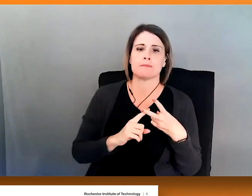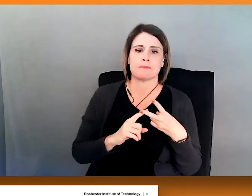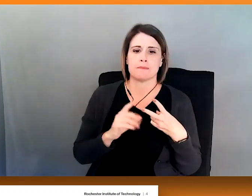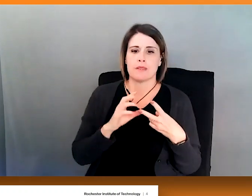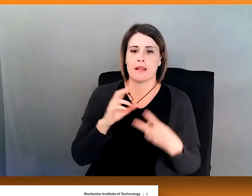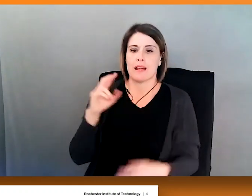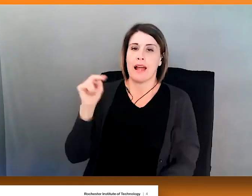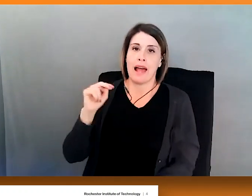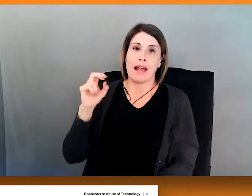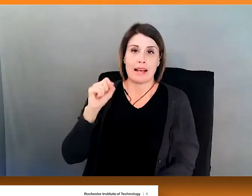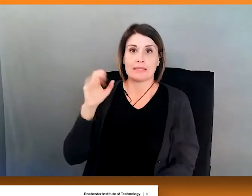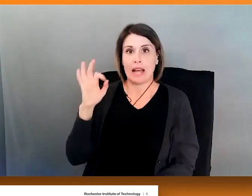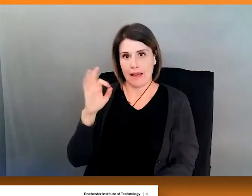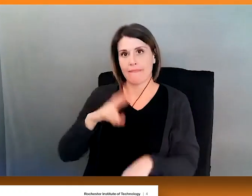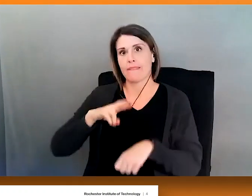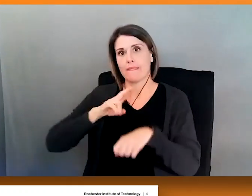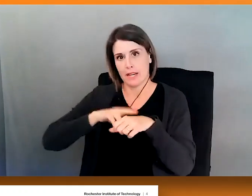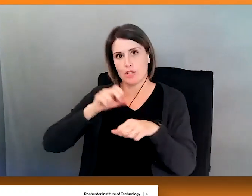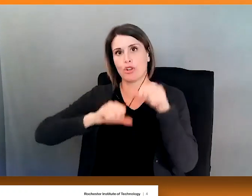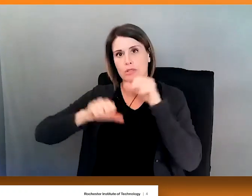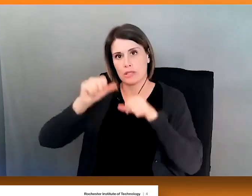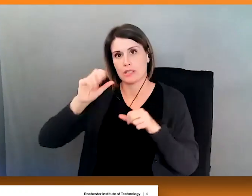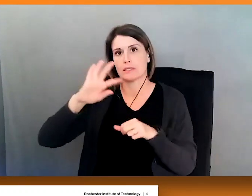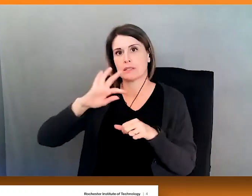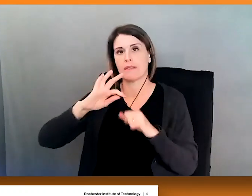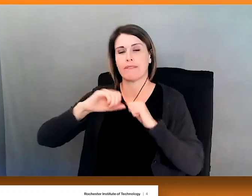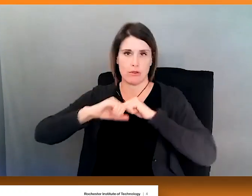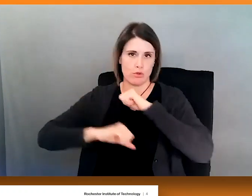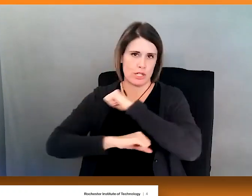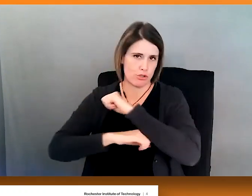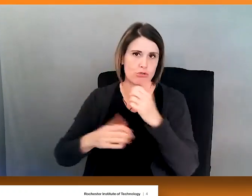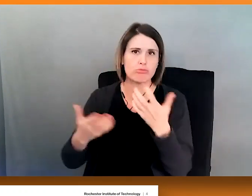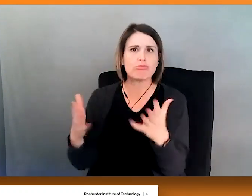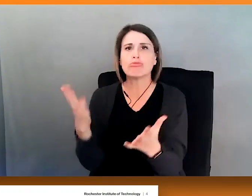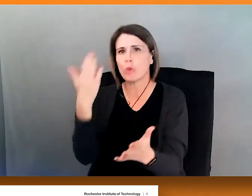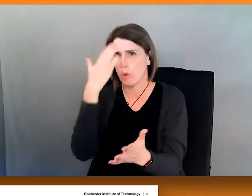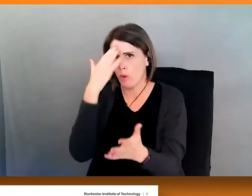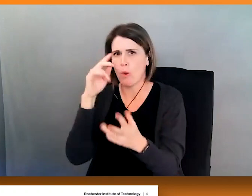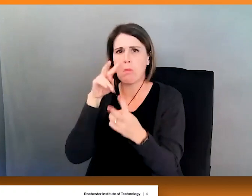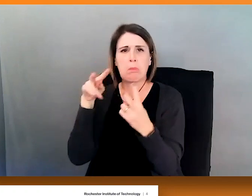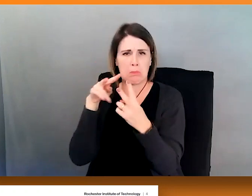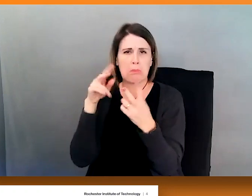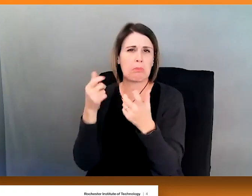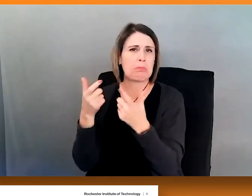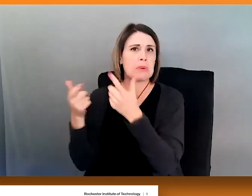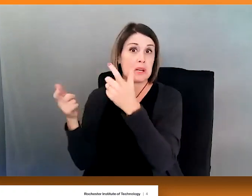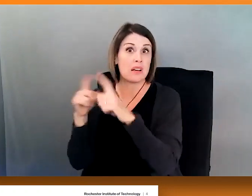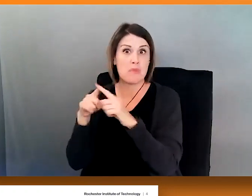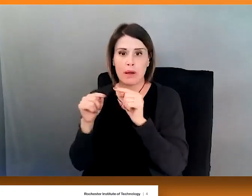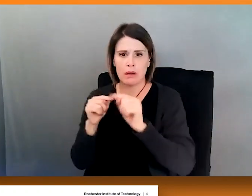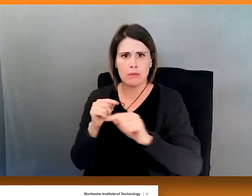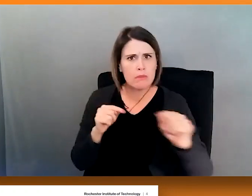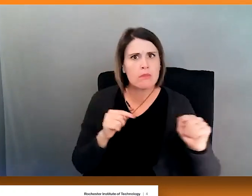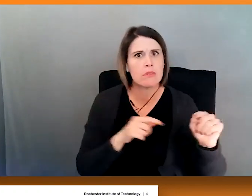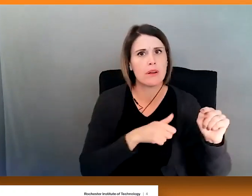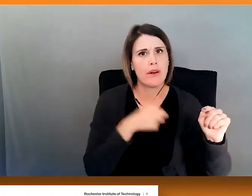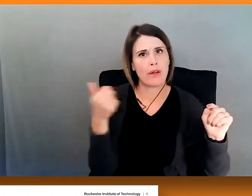and the NSF-- National Science Foundation, but there's a lot of other smaller organizations